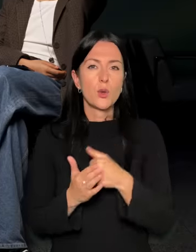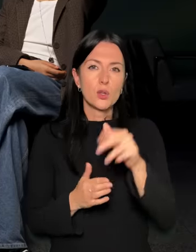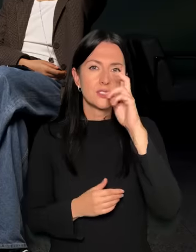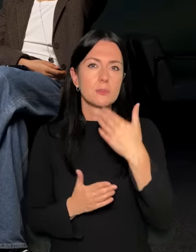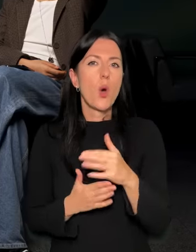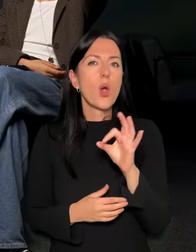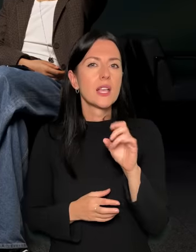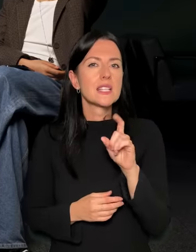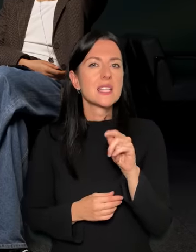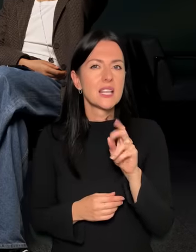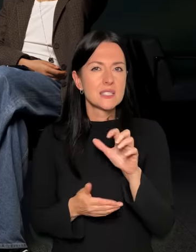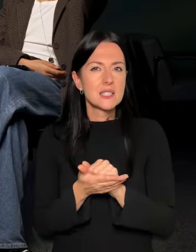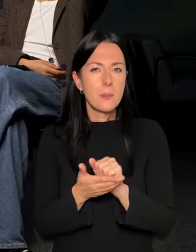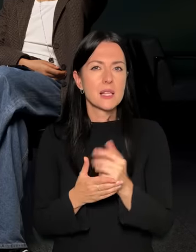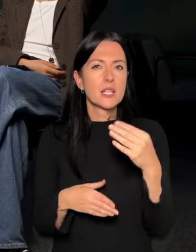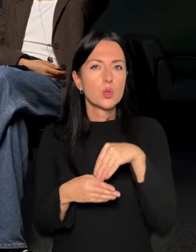Olena Zelenska has been involved in inclusivity.